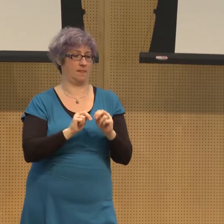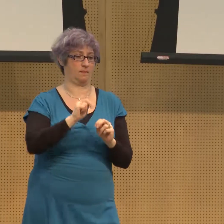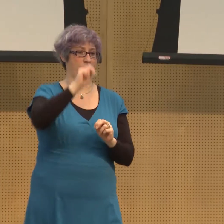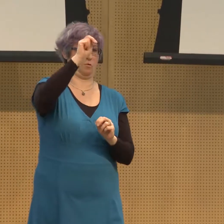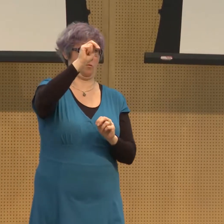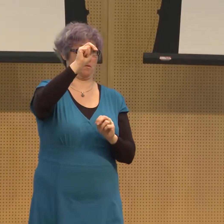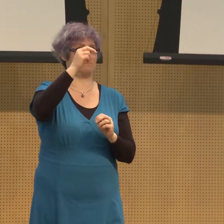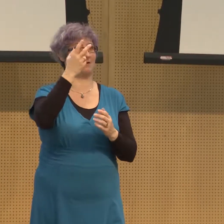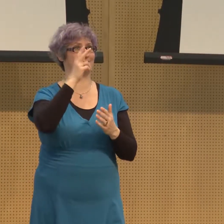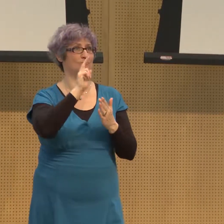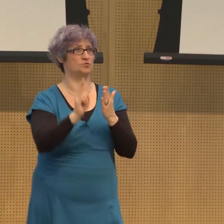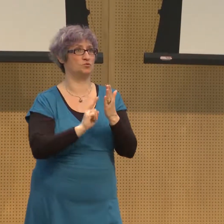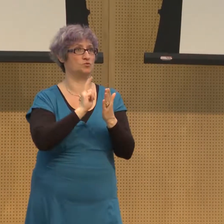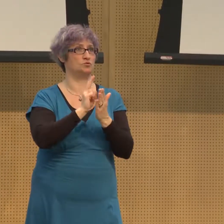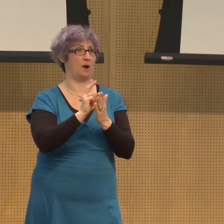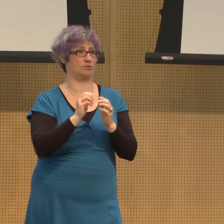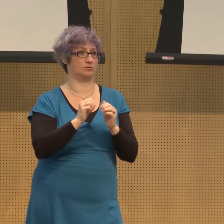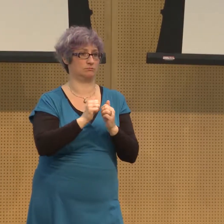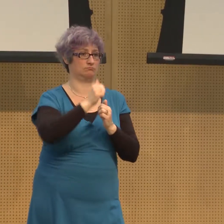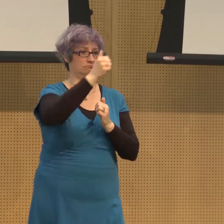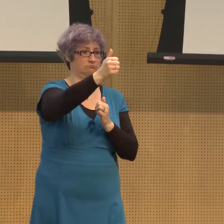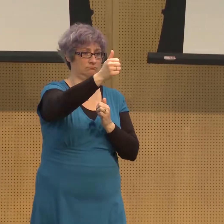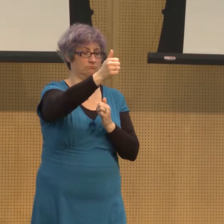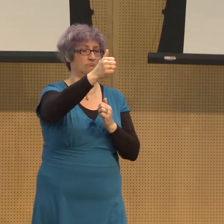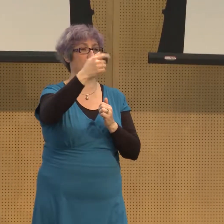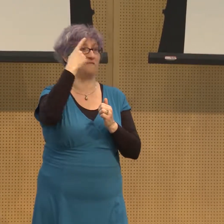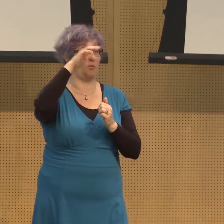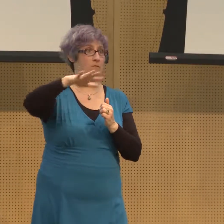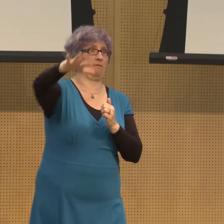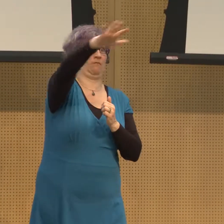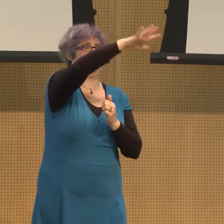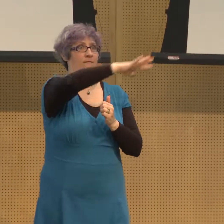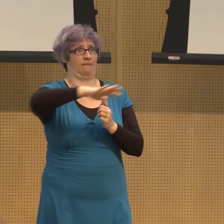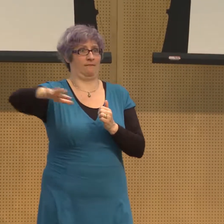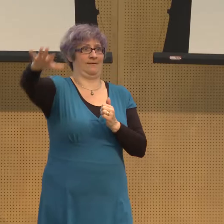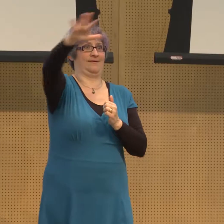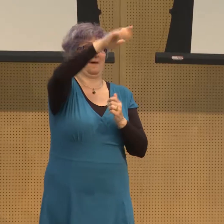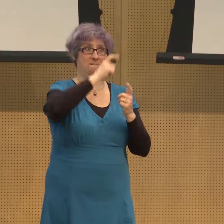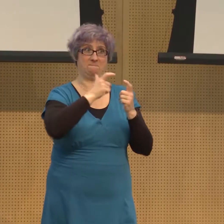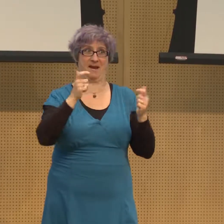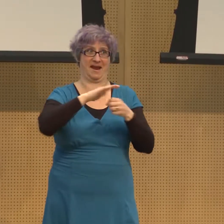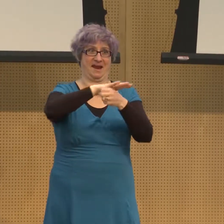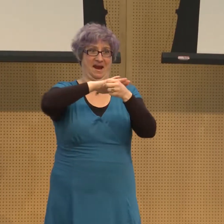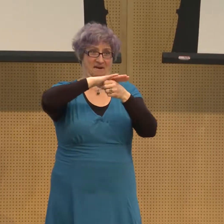decided to help establish some programs. There's one about two hours north.